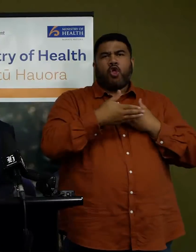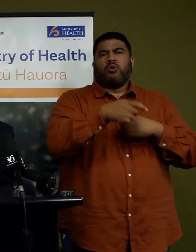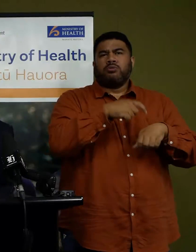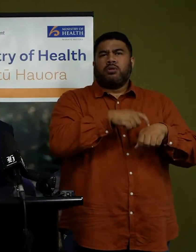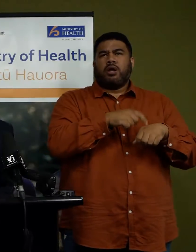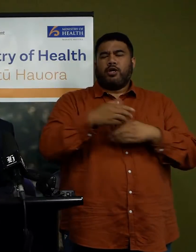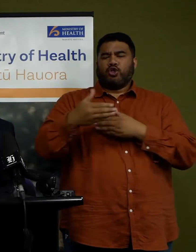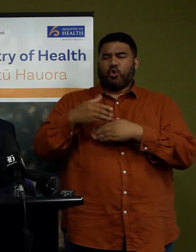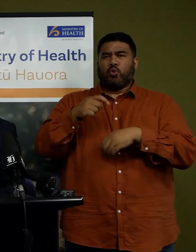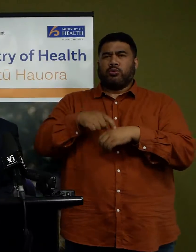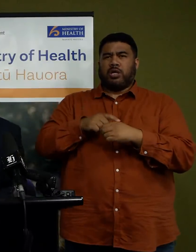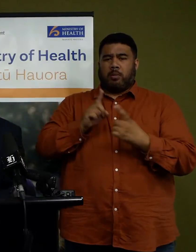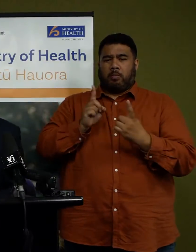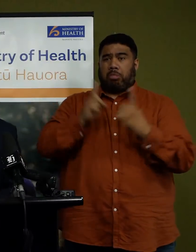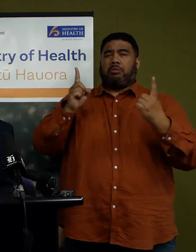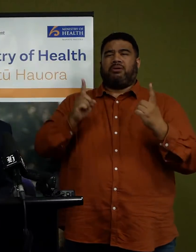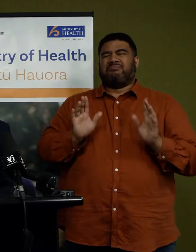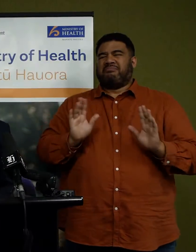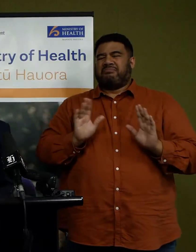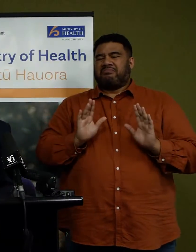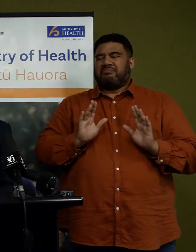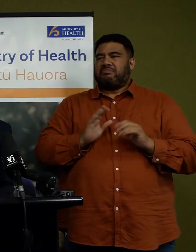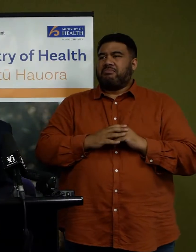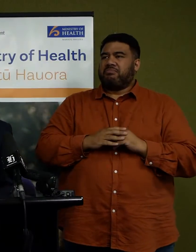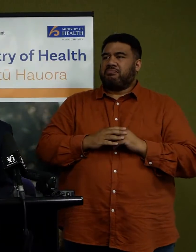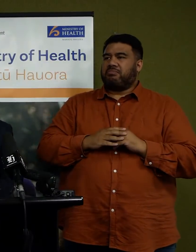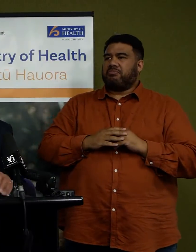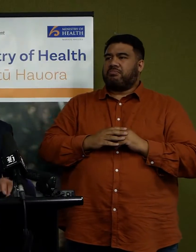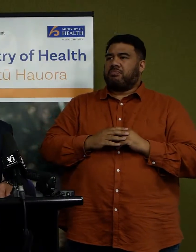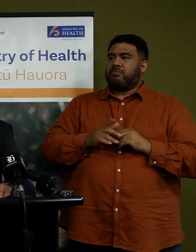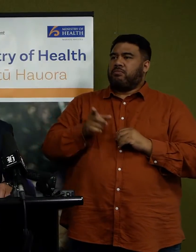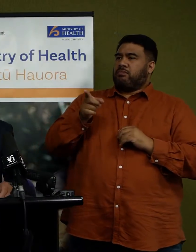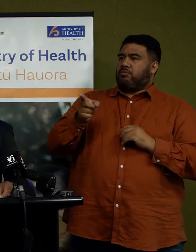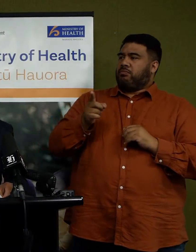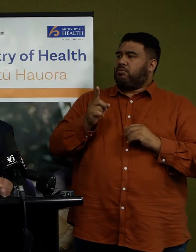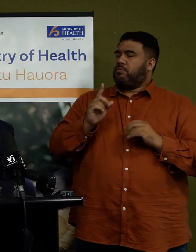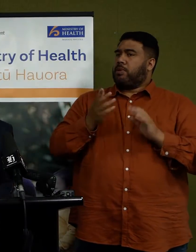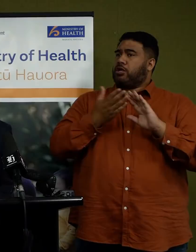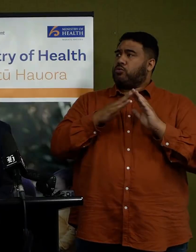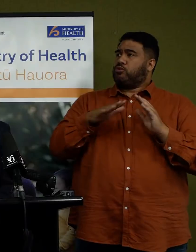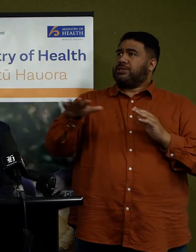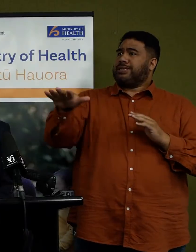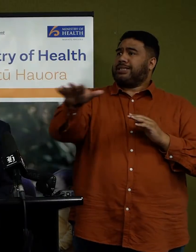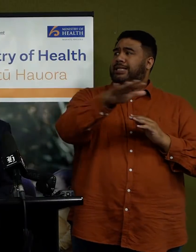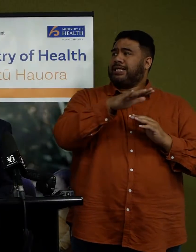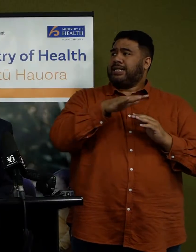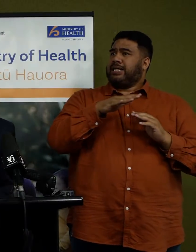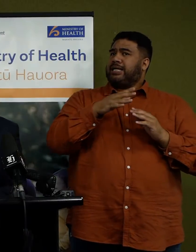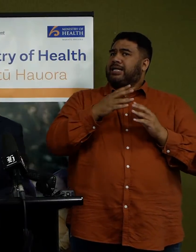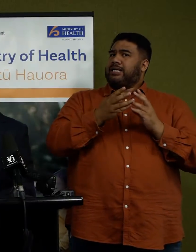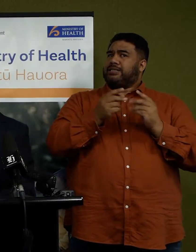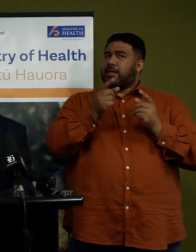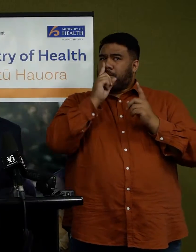quite long periods of time. There's a feeling in the community that we're over blind, that it's a .. I don't think so at all.